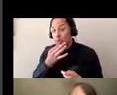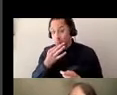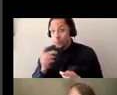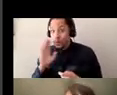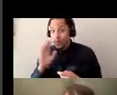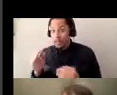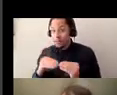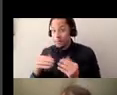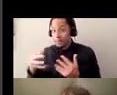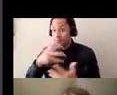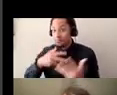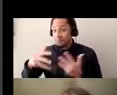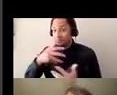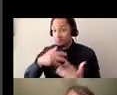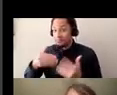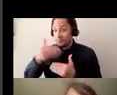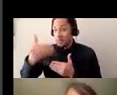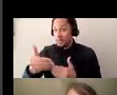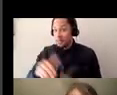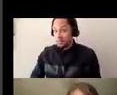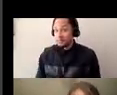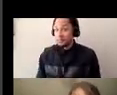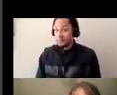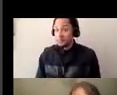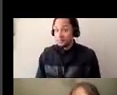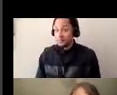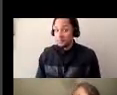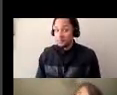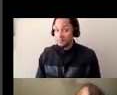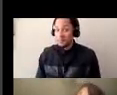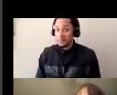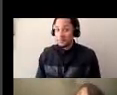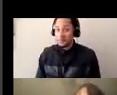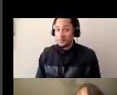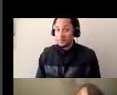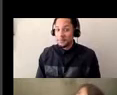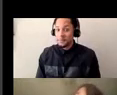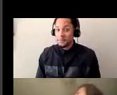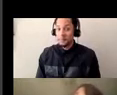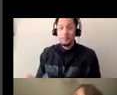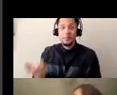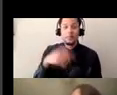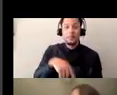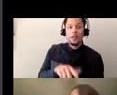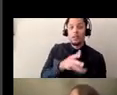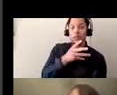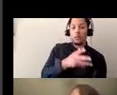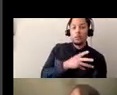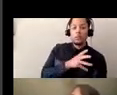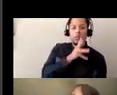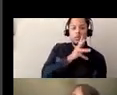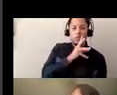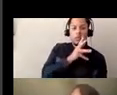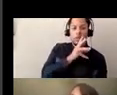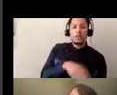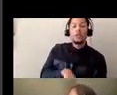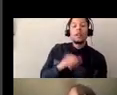part is interactive -- work. Just want to remind everyone to type into the Q and A box.